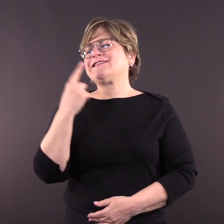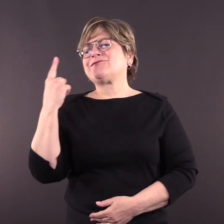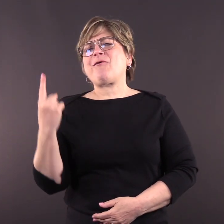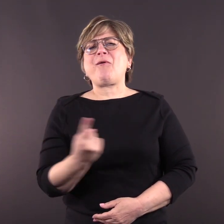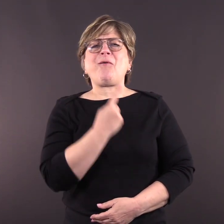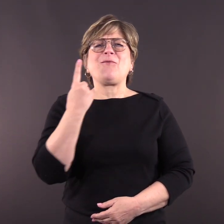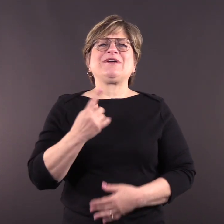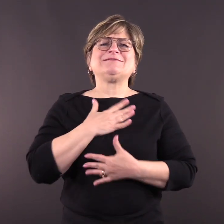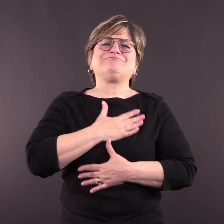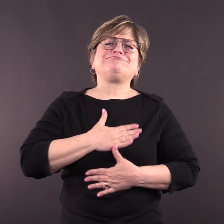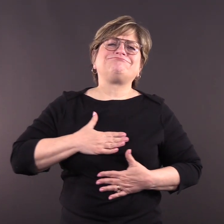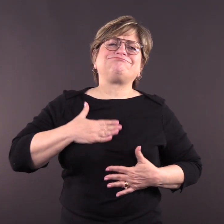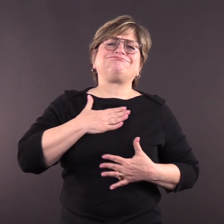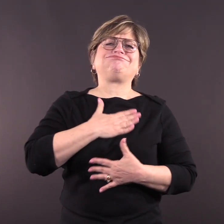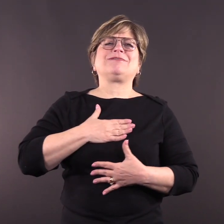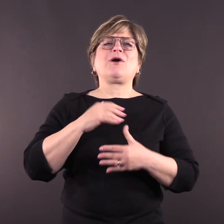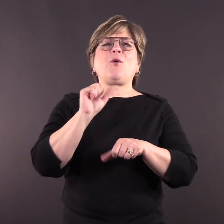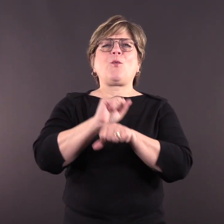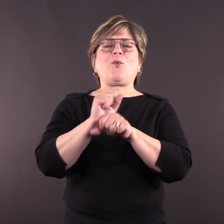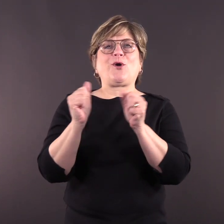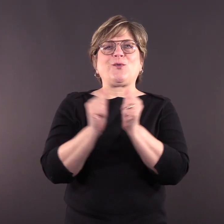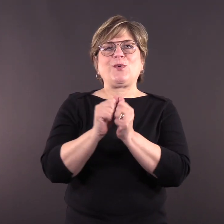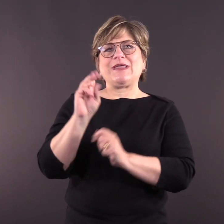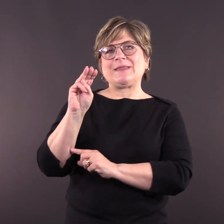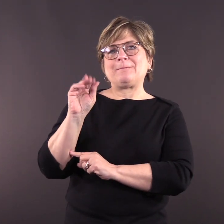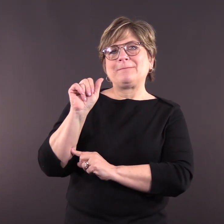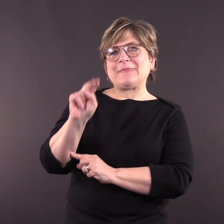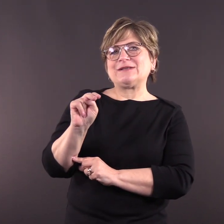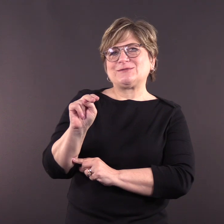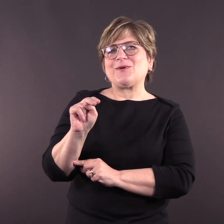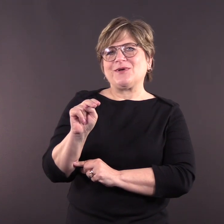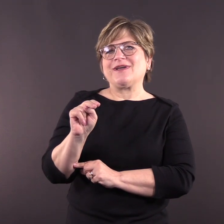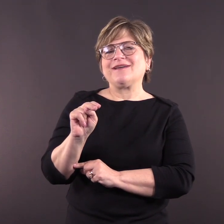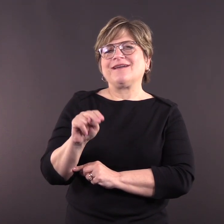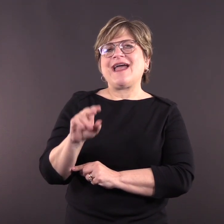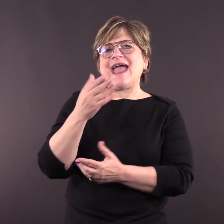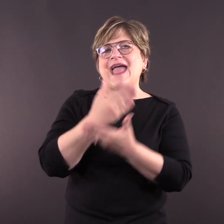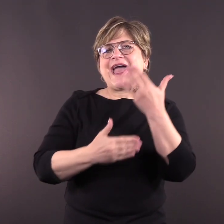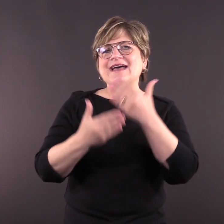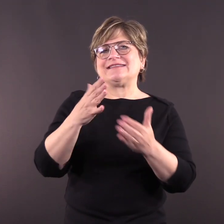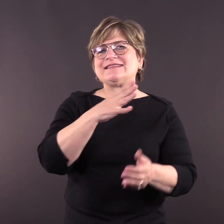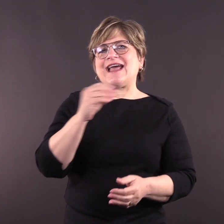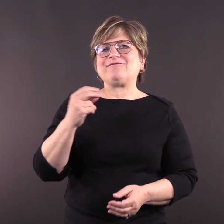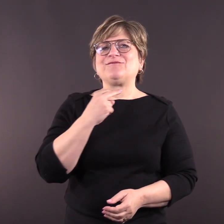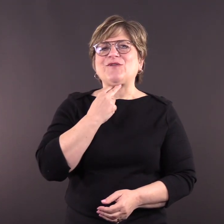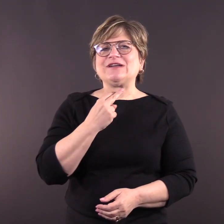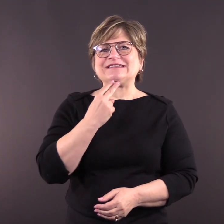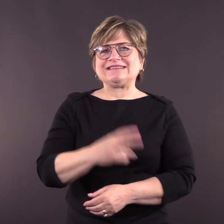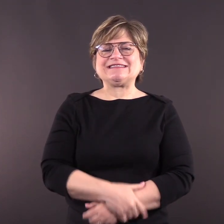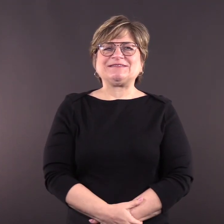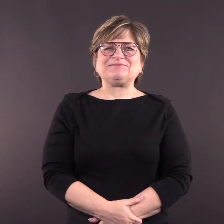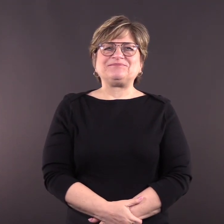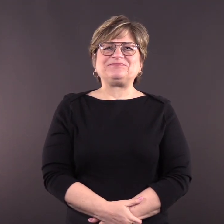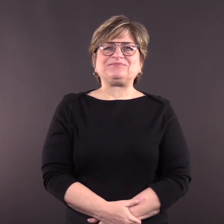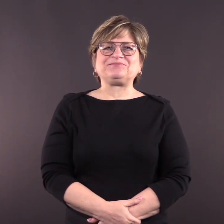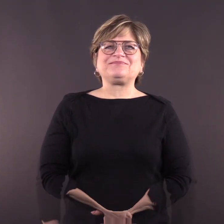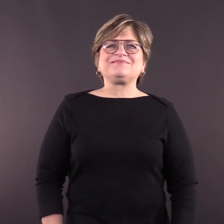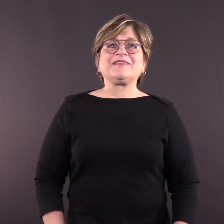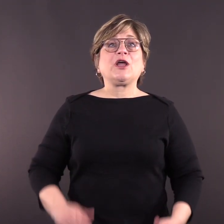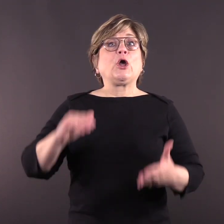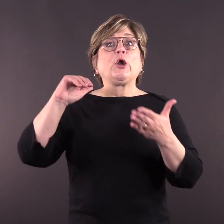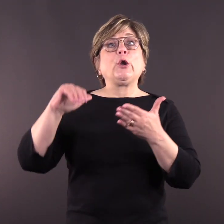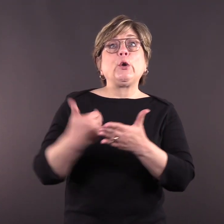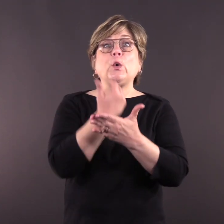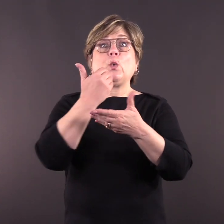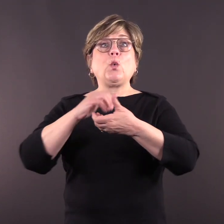It is always a pleasure to work with MN Hands & Voices.